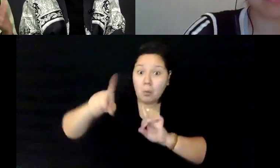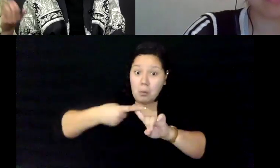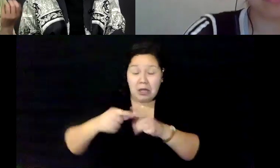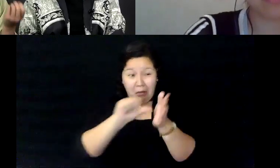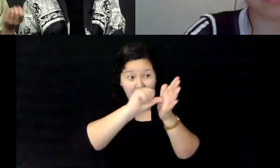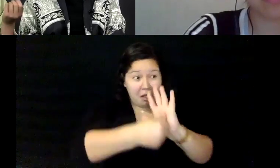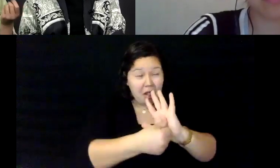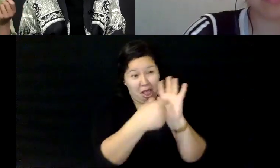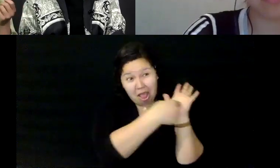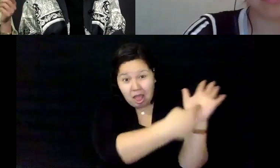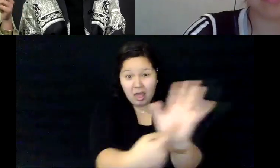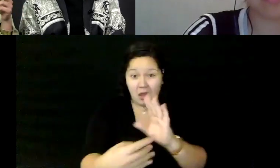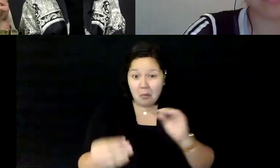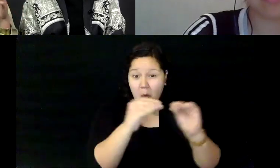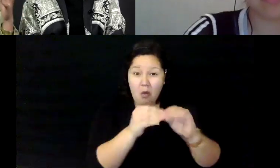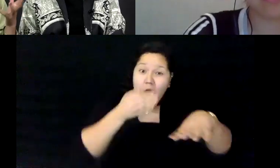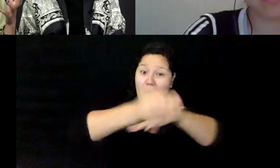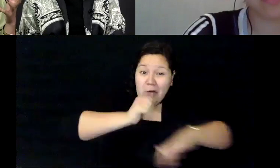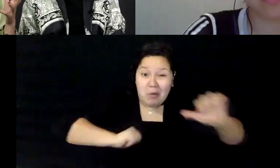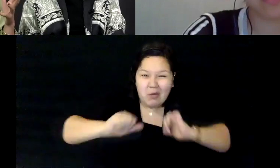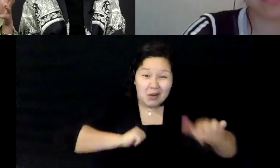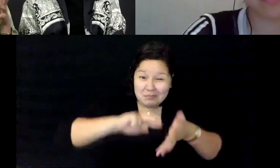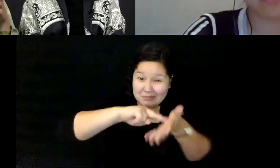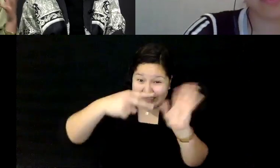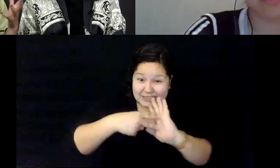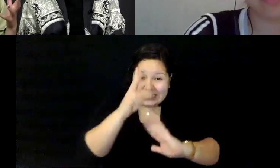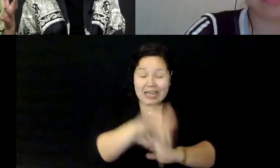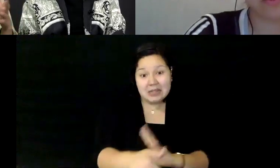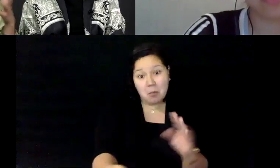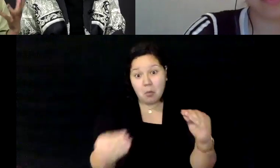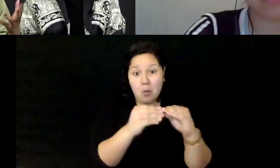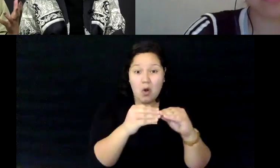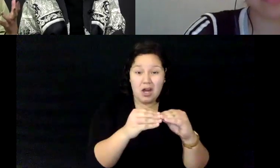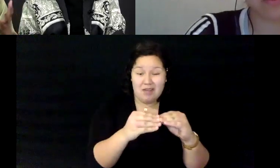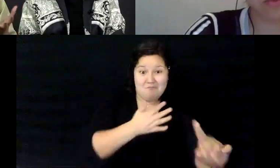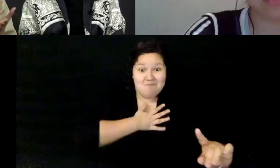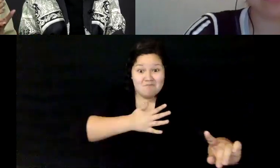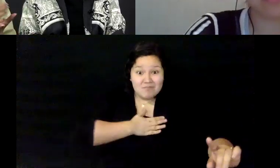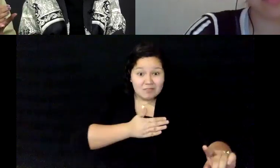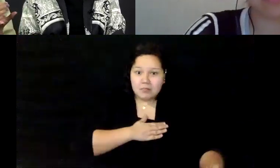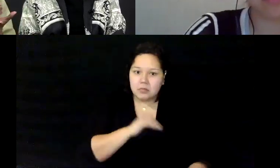doesn't necessarily make it more of your culture. You don't actually have to do that,